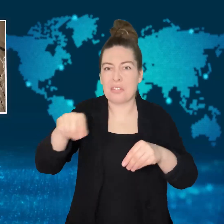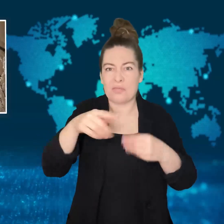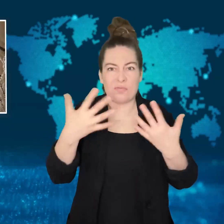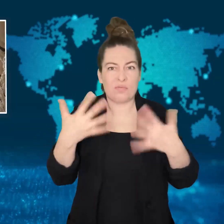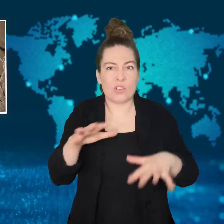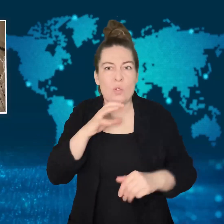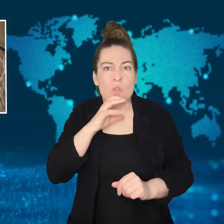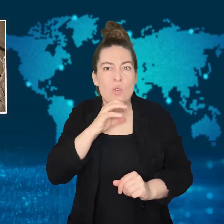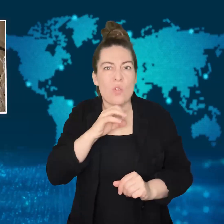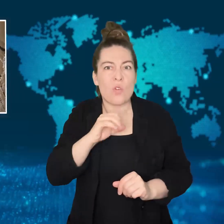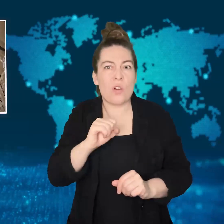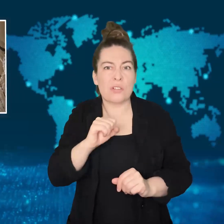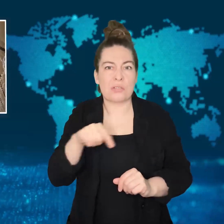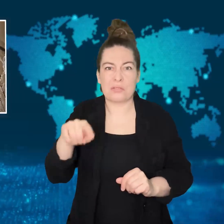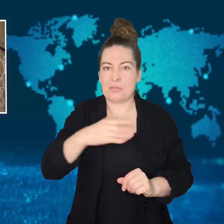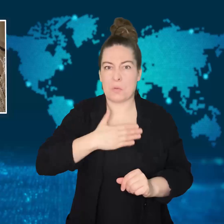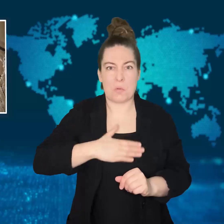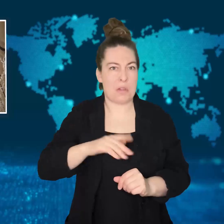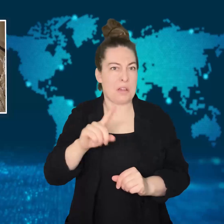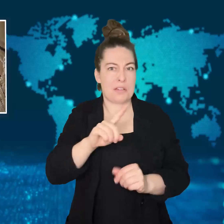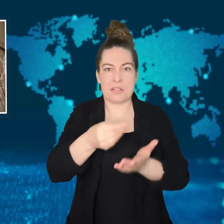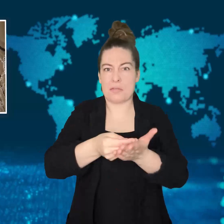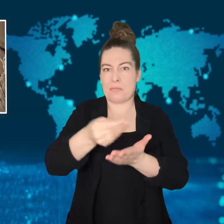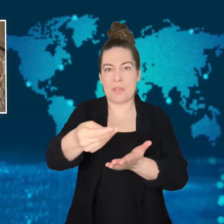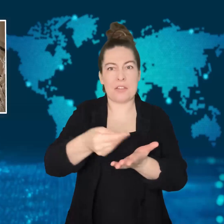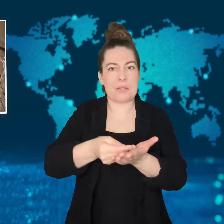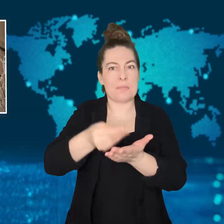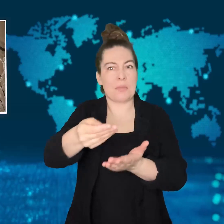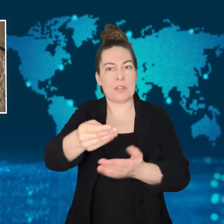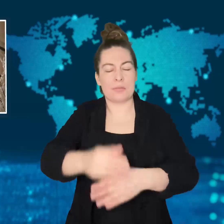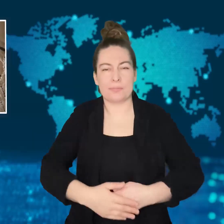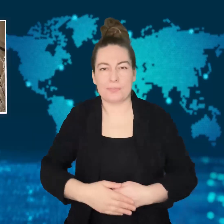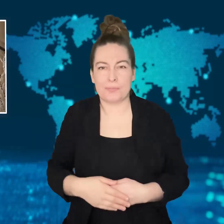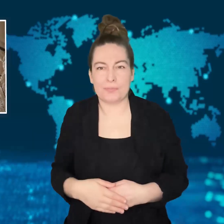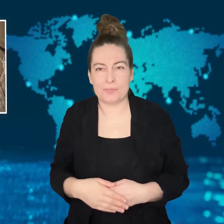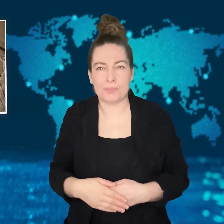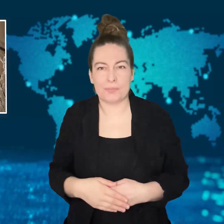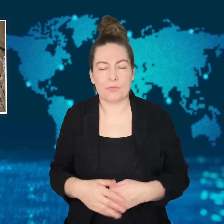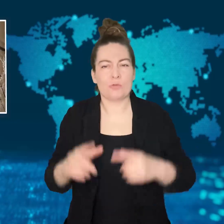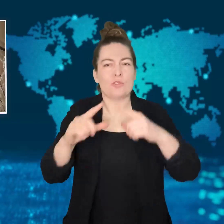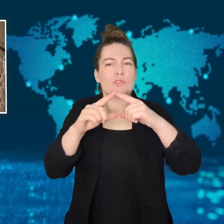are going on sale in supermarkets.